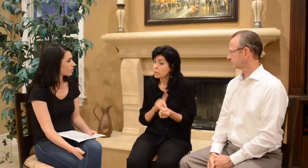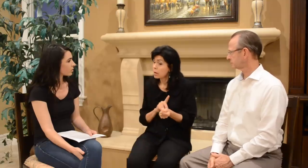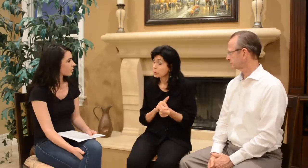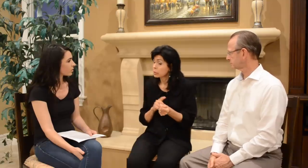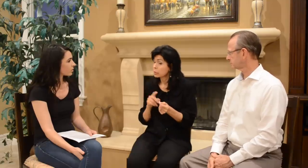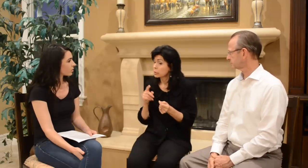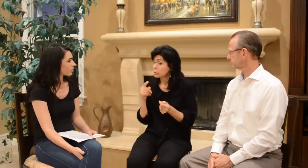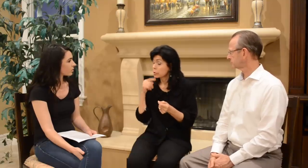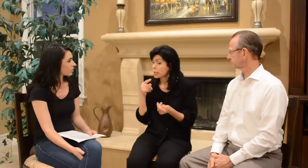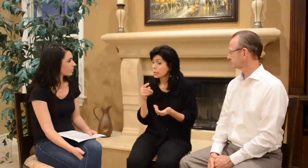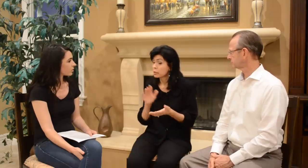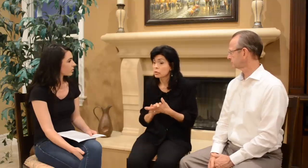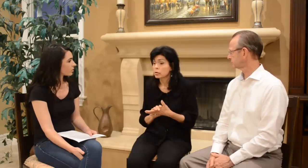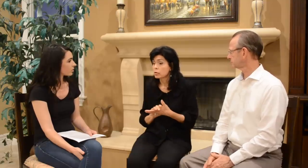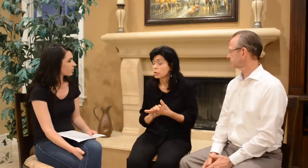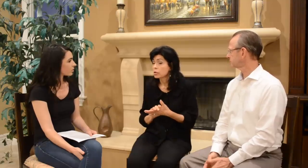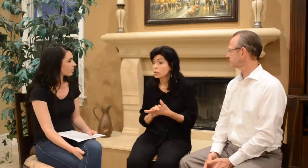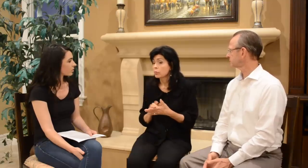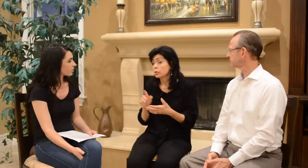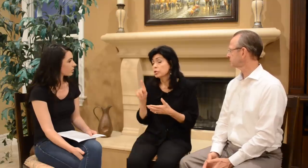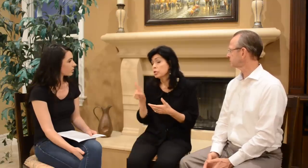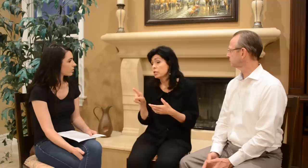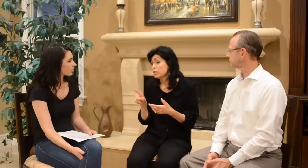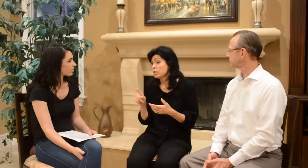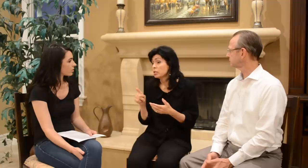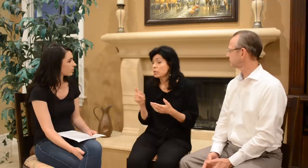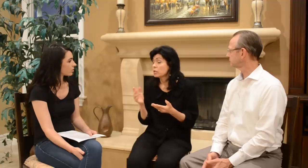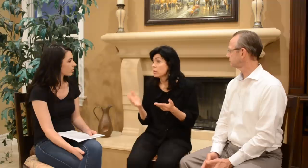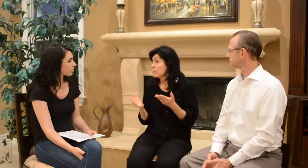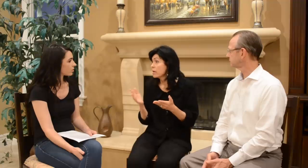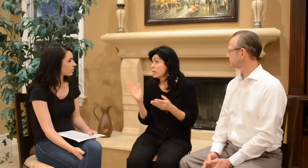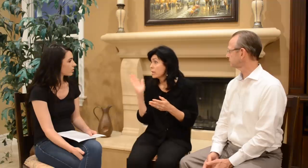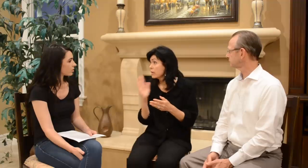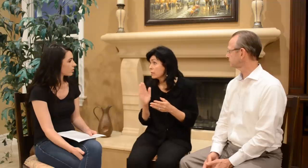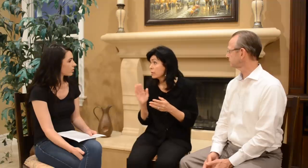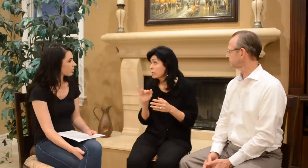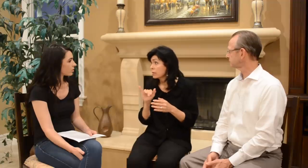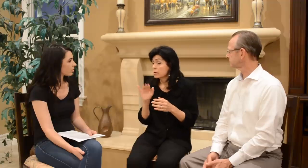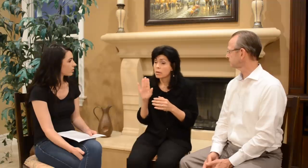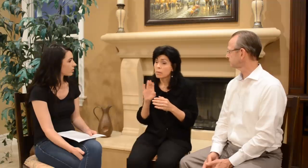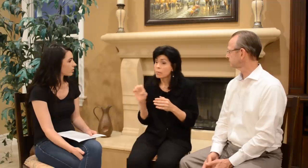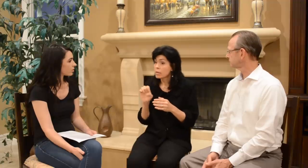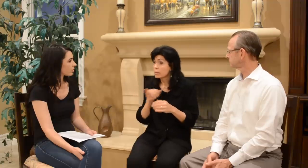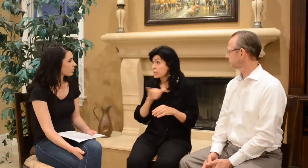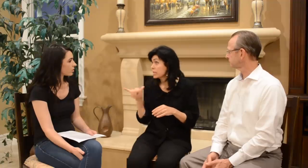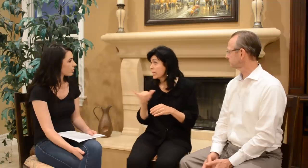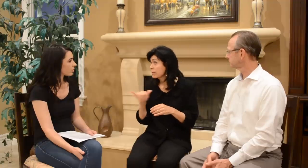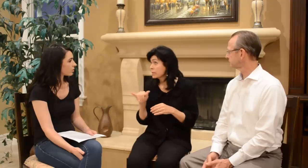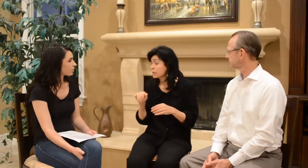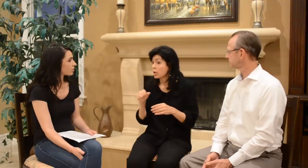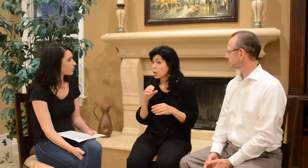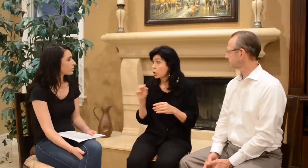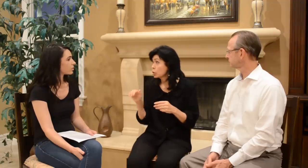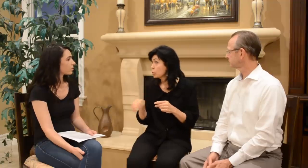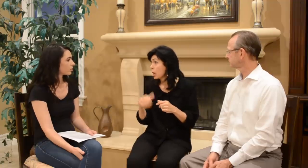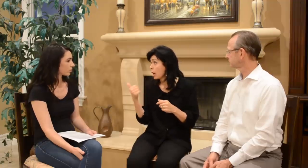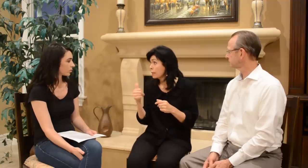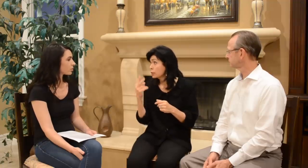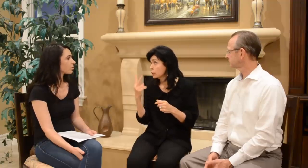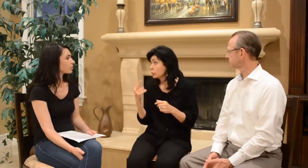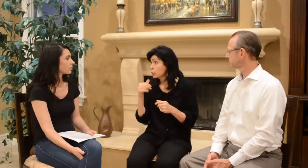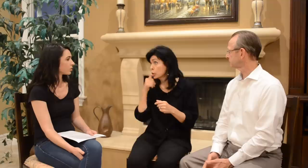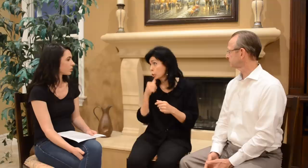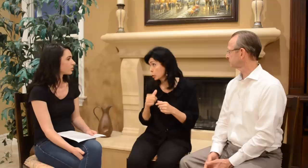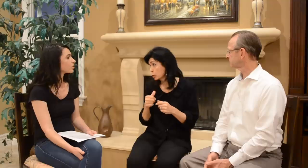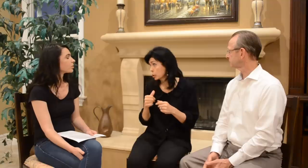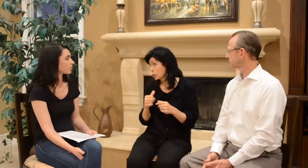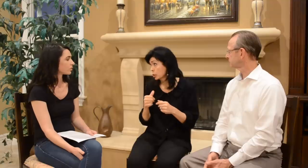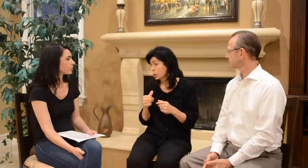And then the doctor said- well she may never be the same as your other two girls.